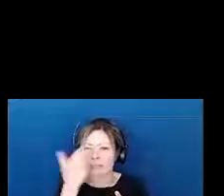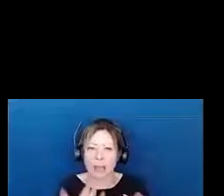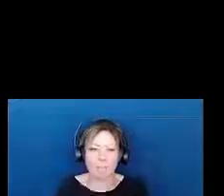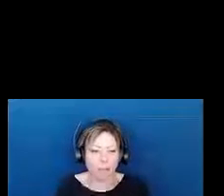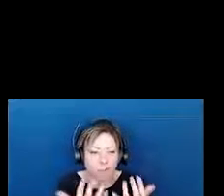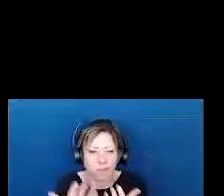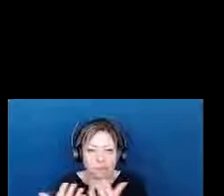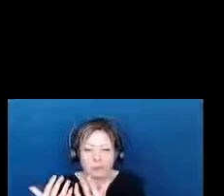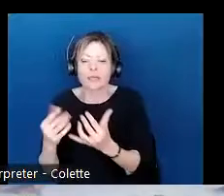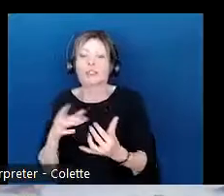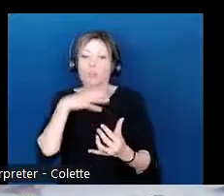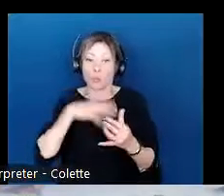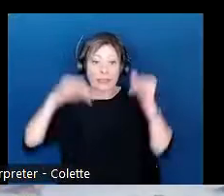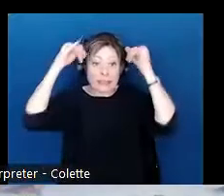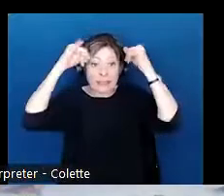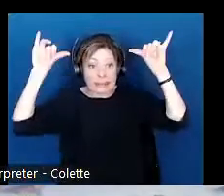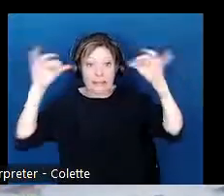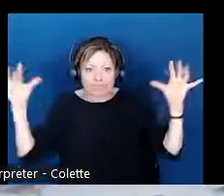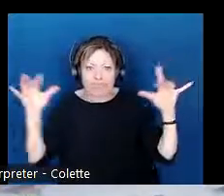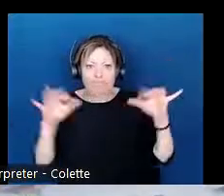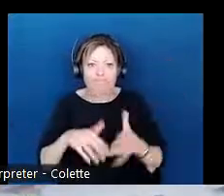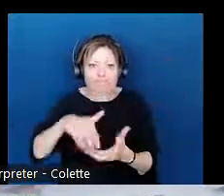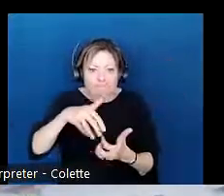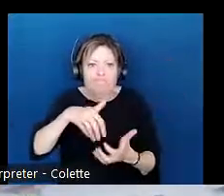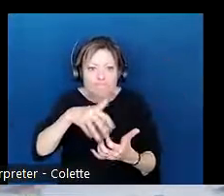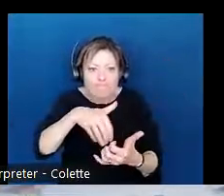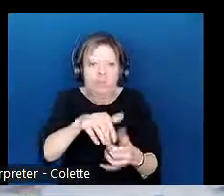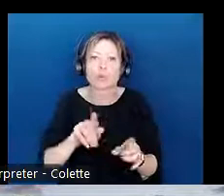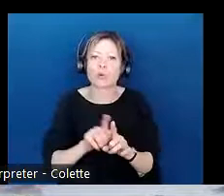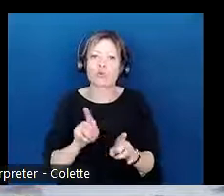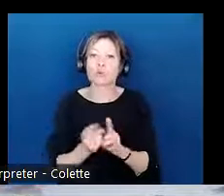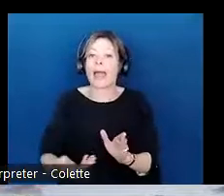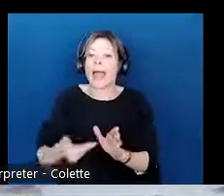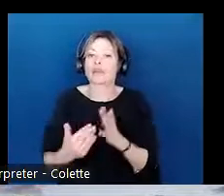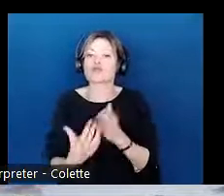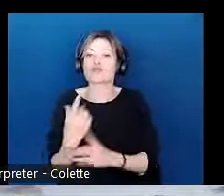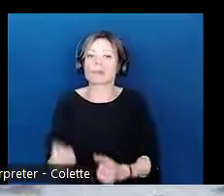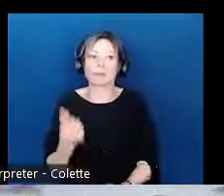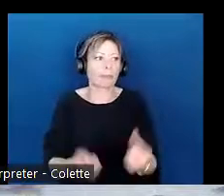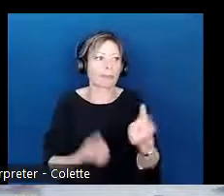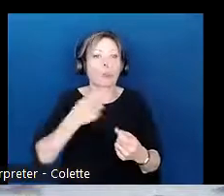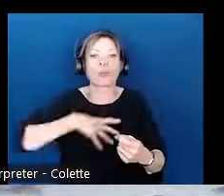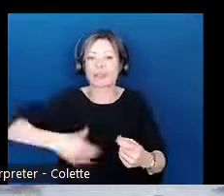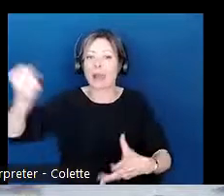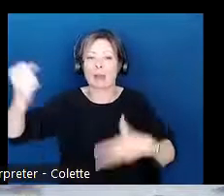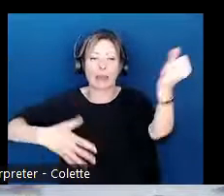and also removing those secondary trees um and that like creates really important habitat for